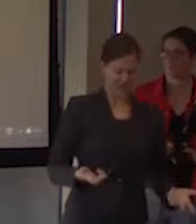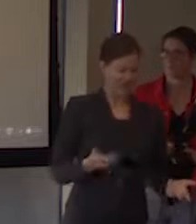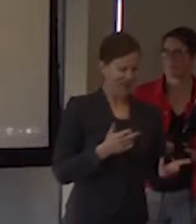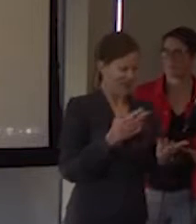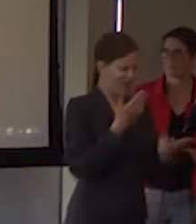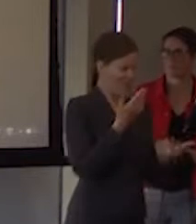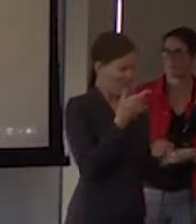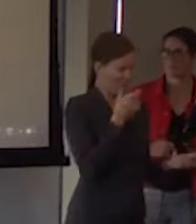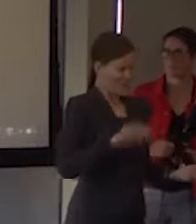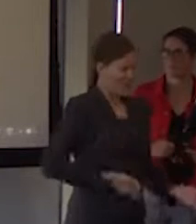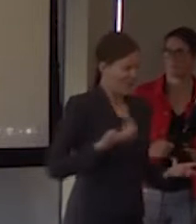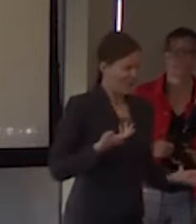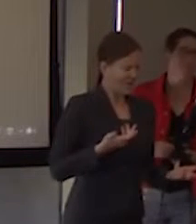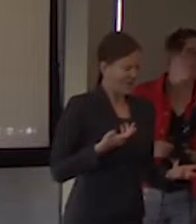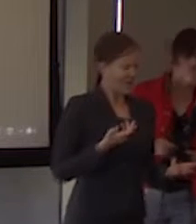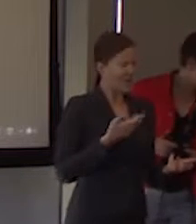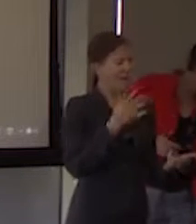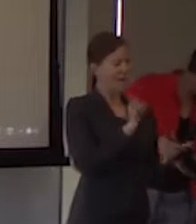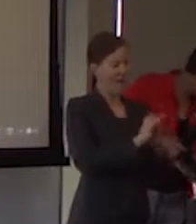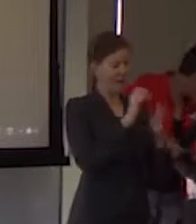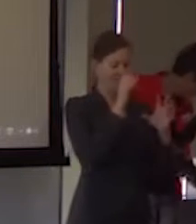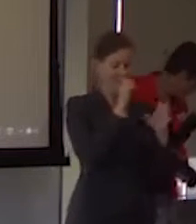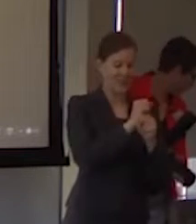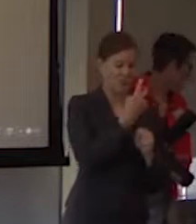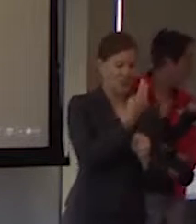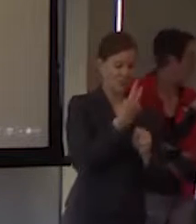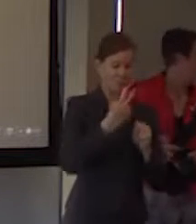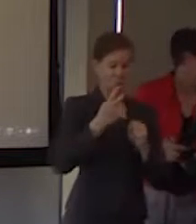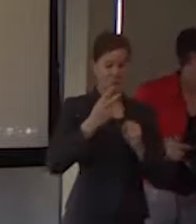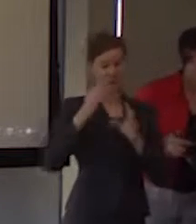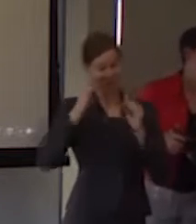It was really fascinating because at the point at which those 2 professors stepped in,